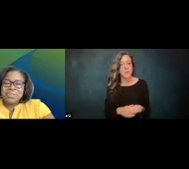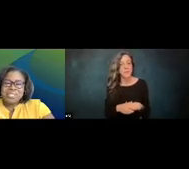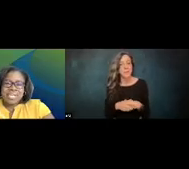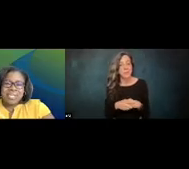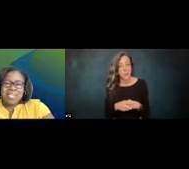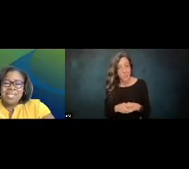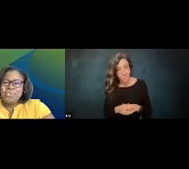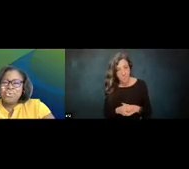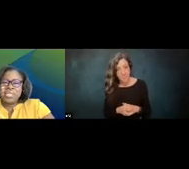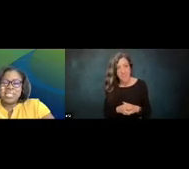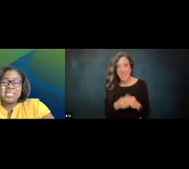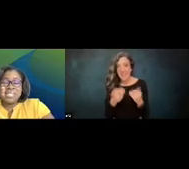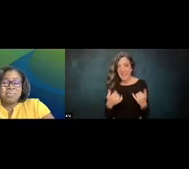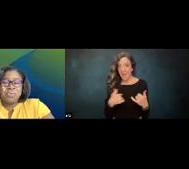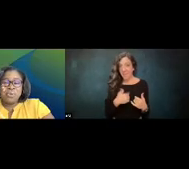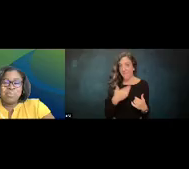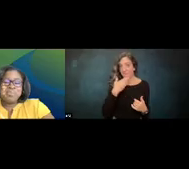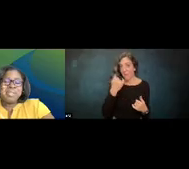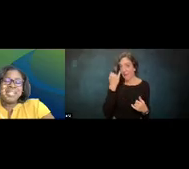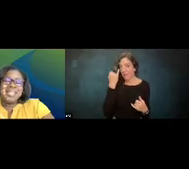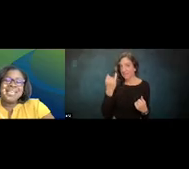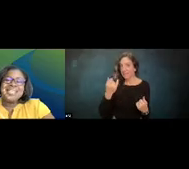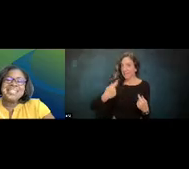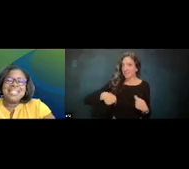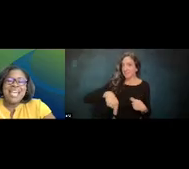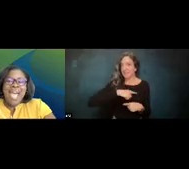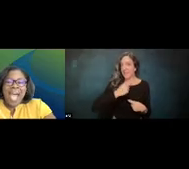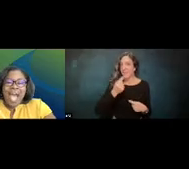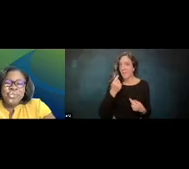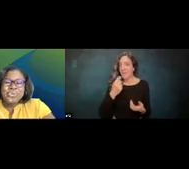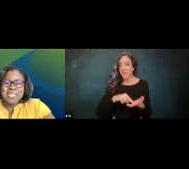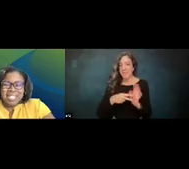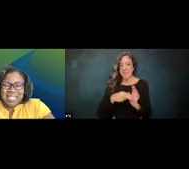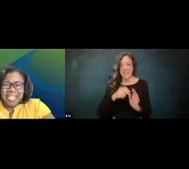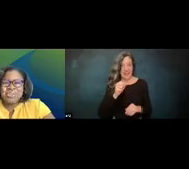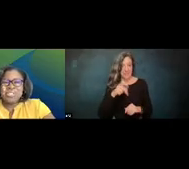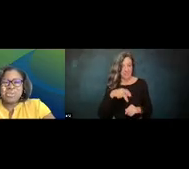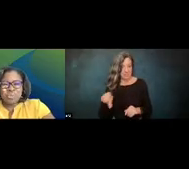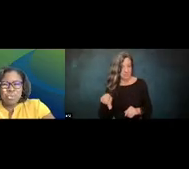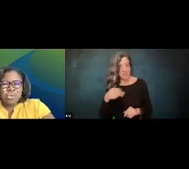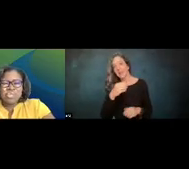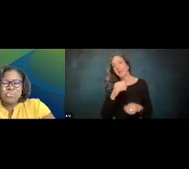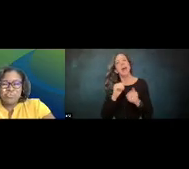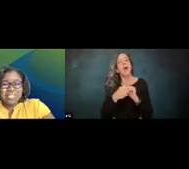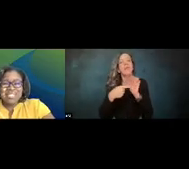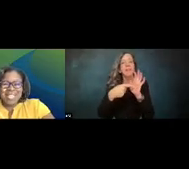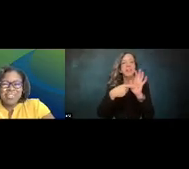shared understanding of what the state performance plan is and how those indicators and reports fit